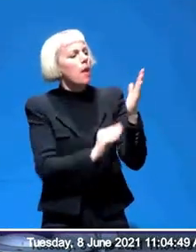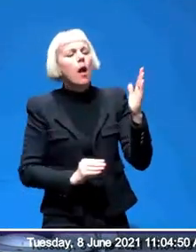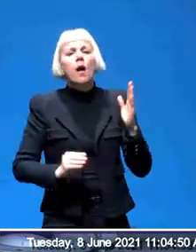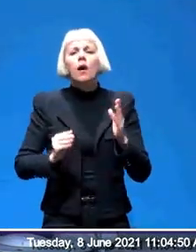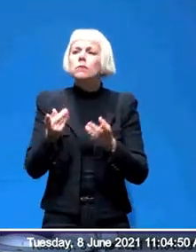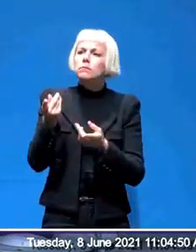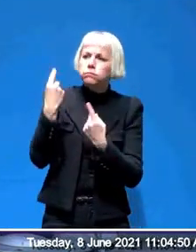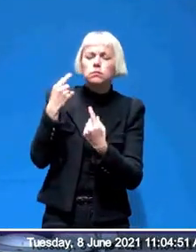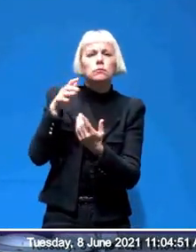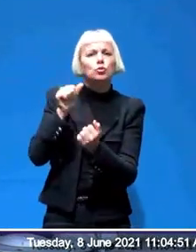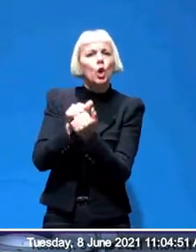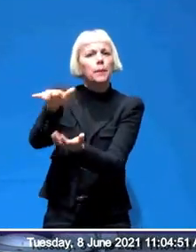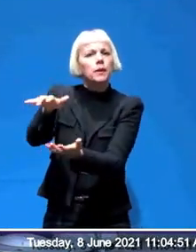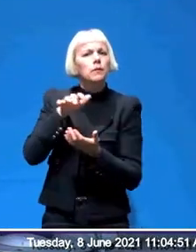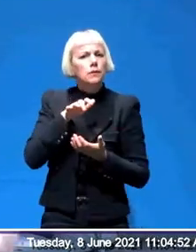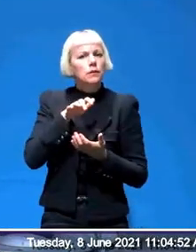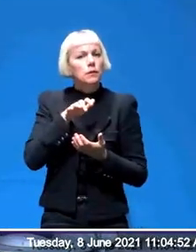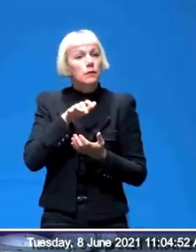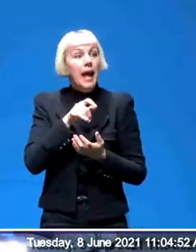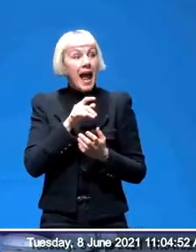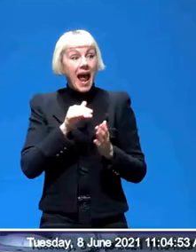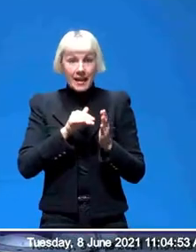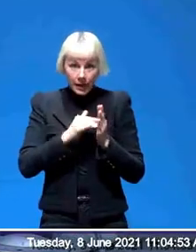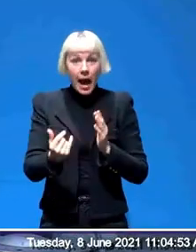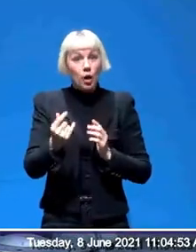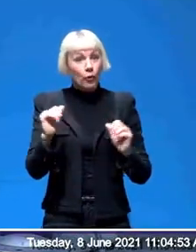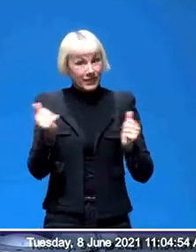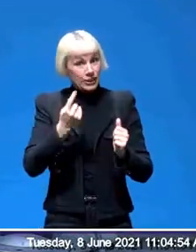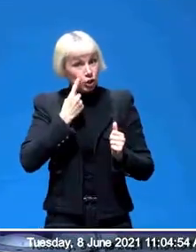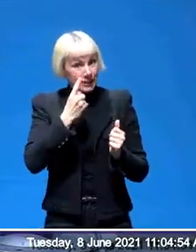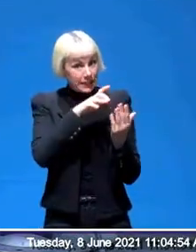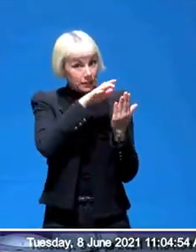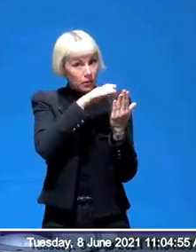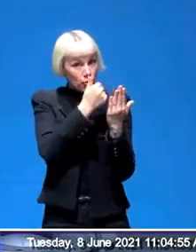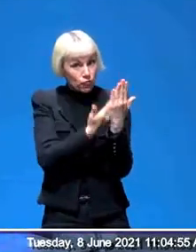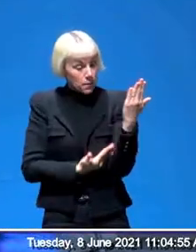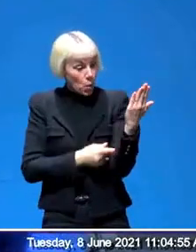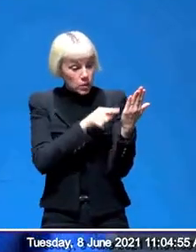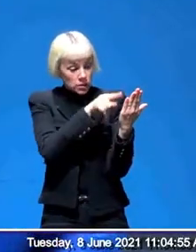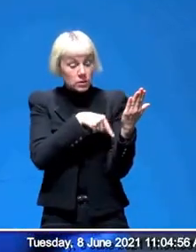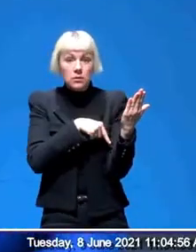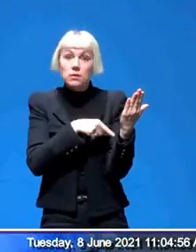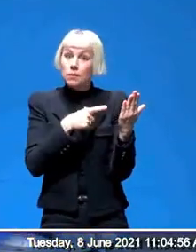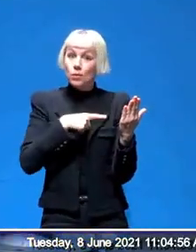You have now seen a copy of that report in --- have you seen --- Yes. You have seen it in the material from the State?